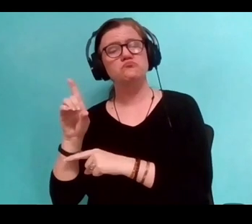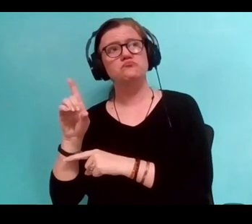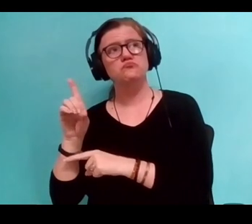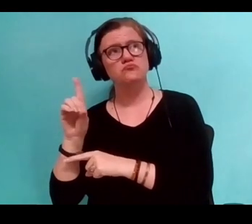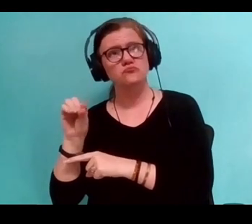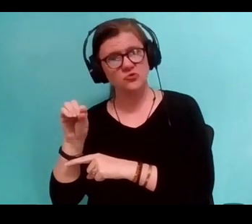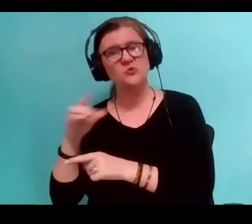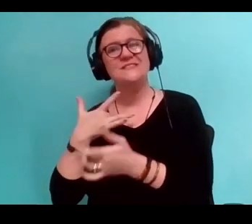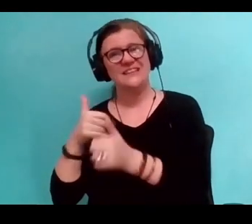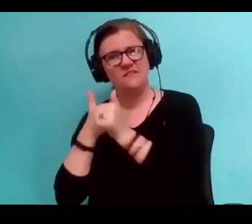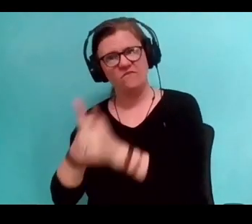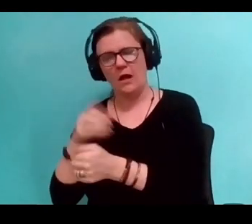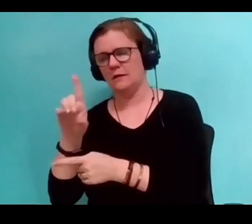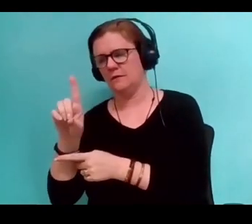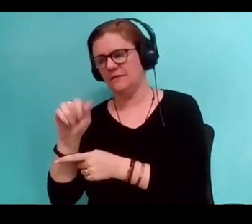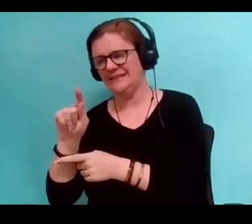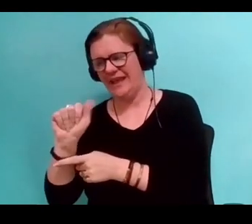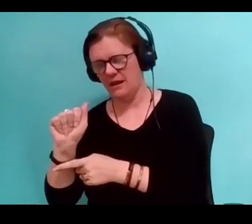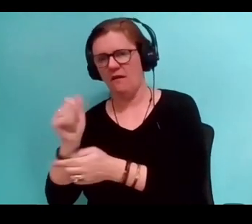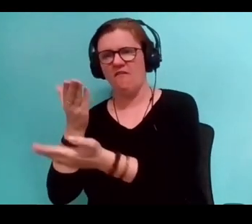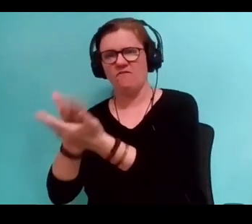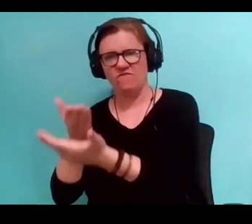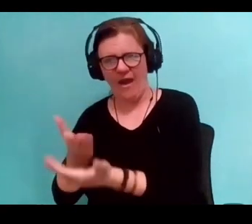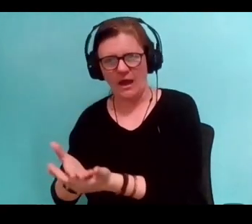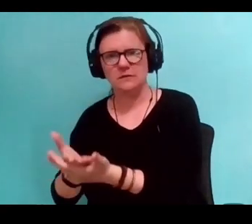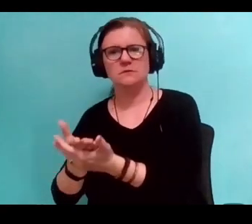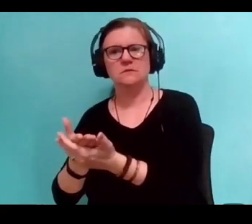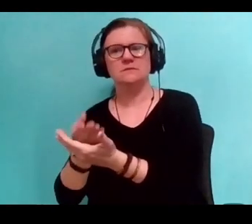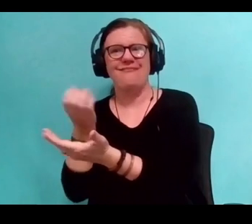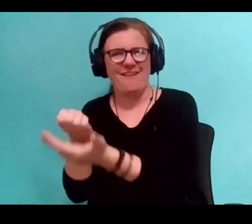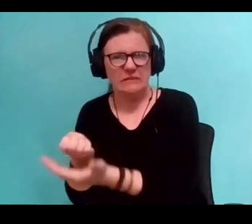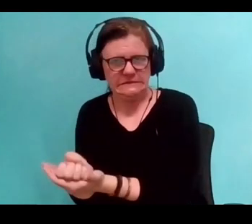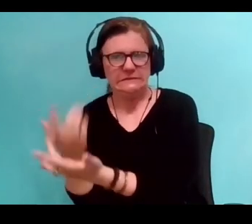and facts than narrative. And maybe that's one thing that distinguishes scientists